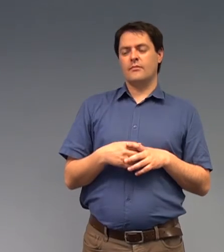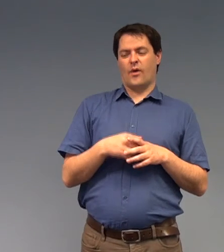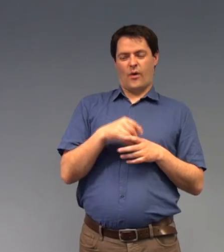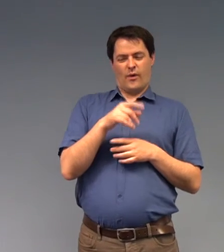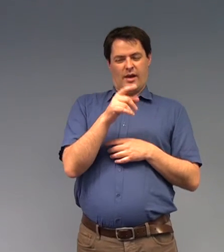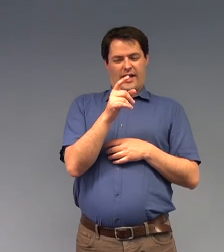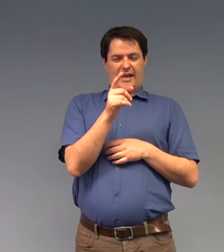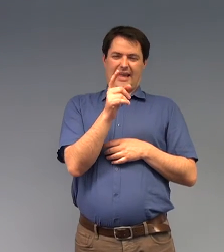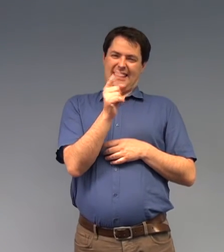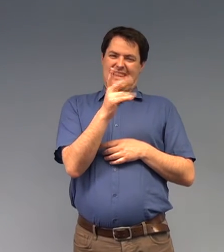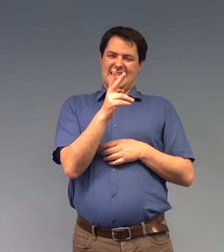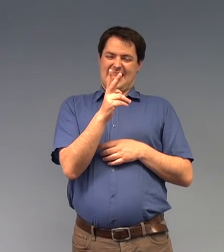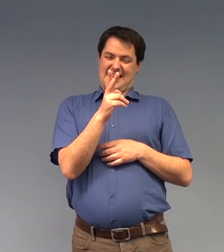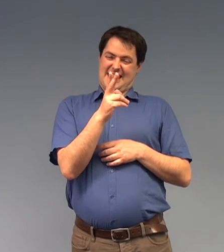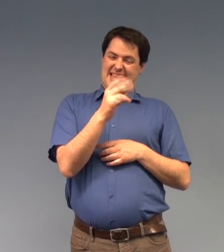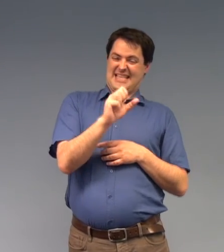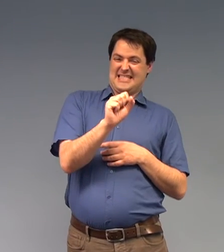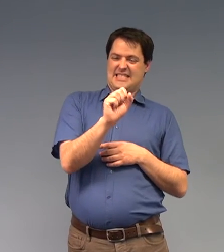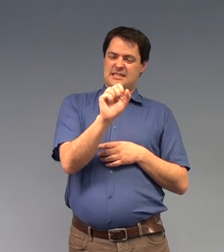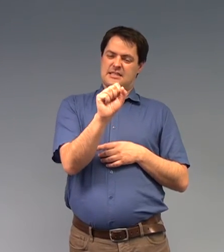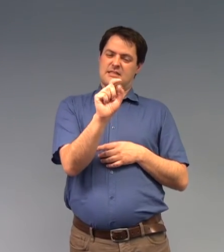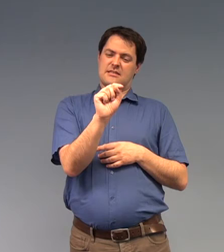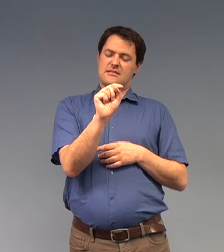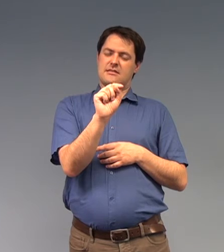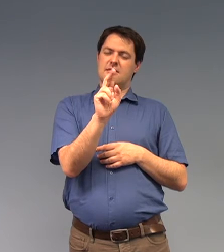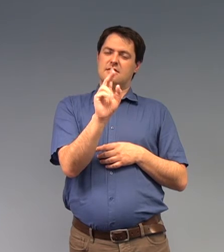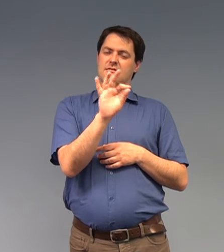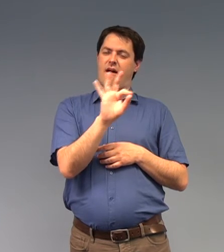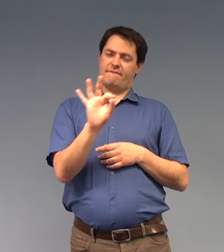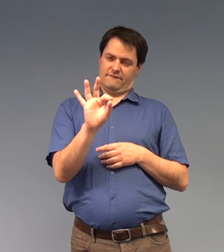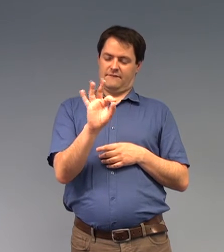And again we see things highlighted in orange.